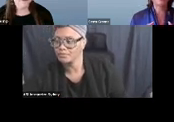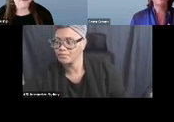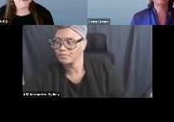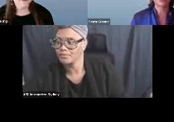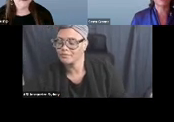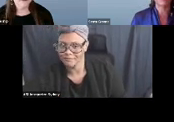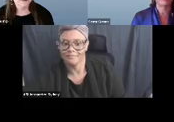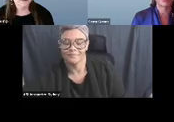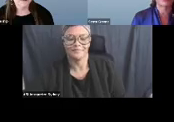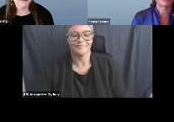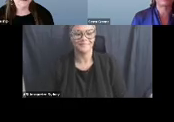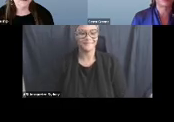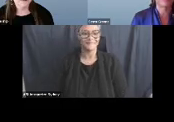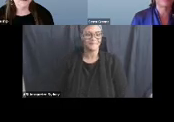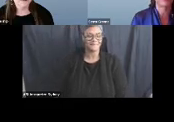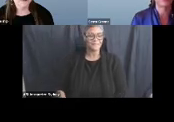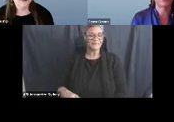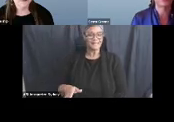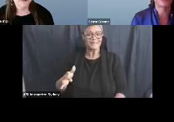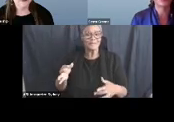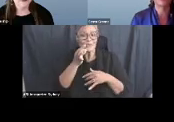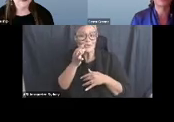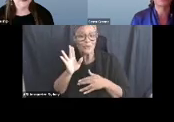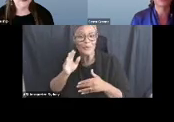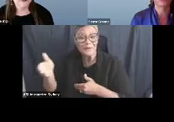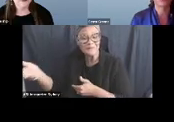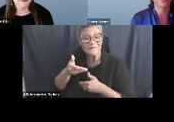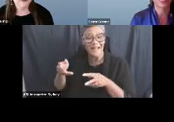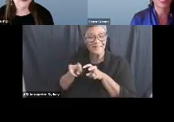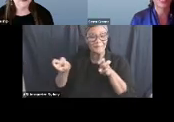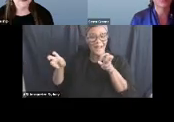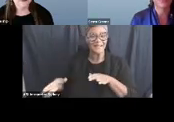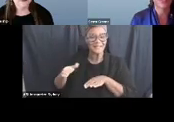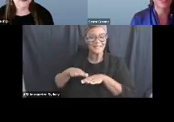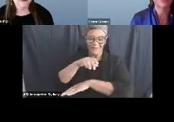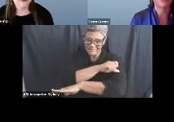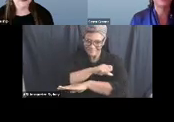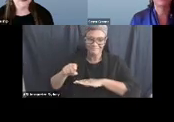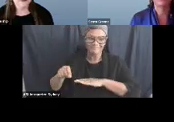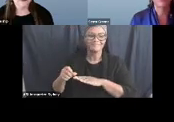and deepen our understanding in regards to the language that we're using for today's webinar.